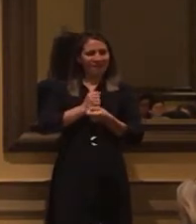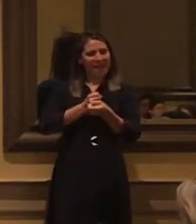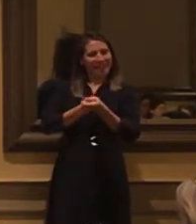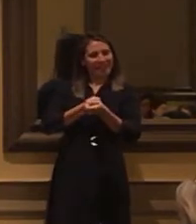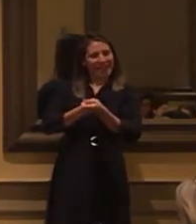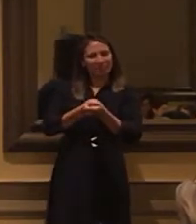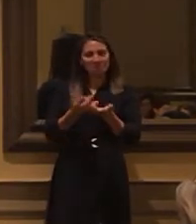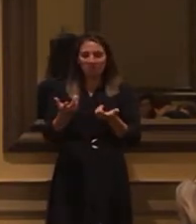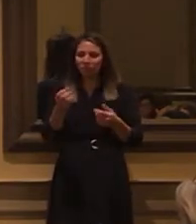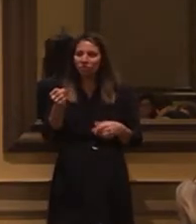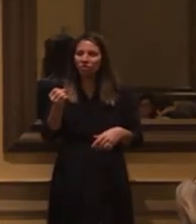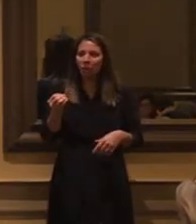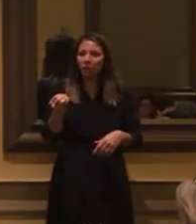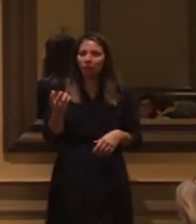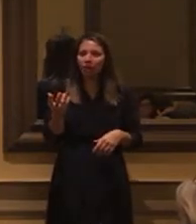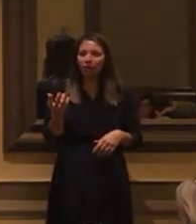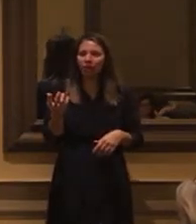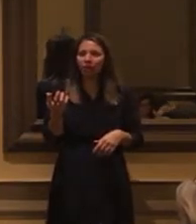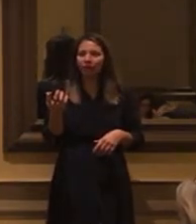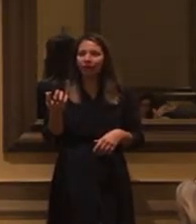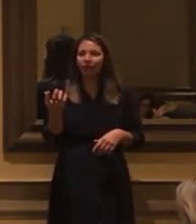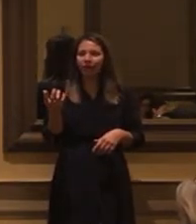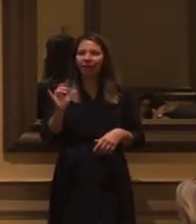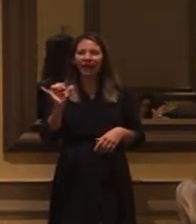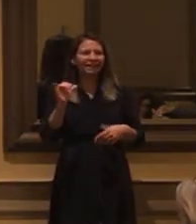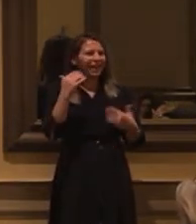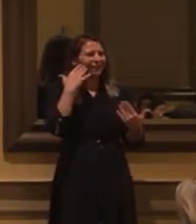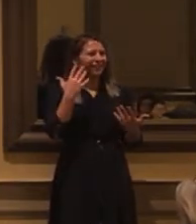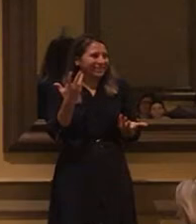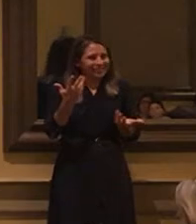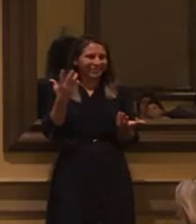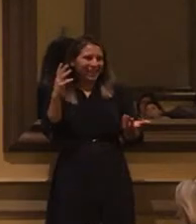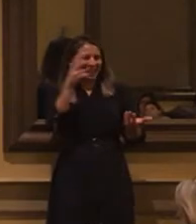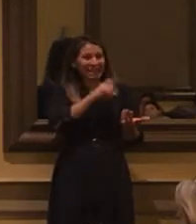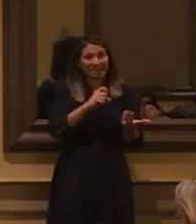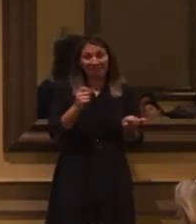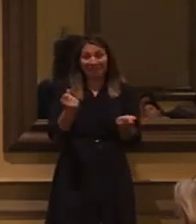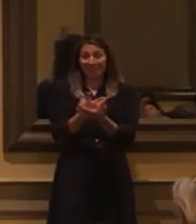And so right now, I guess it's going pretty good right?